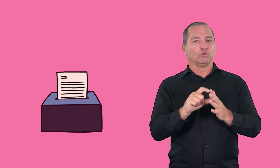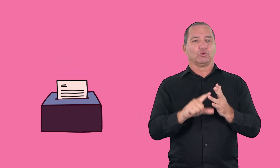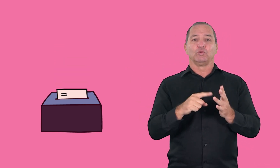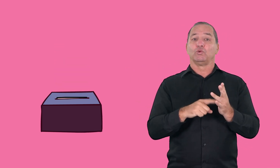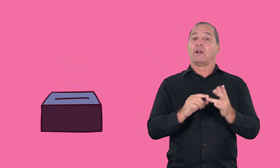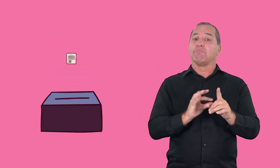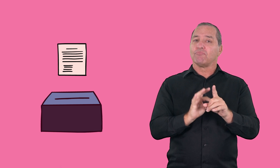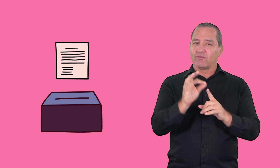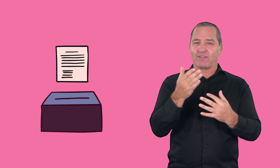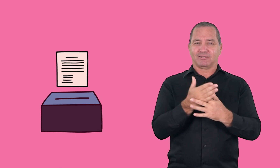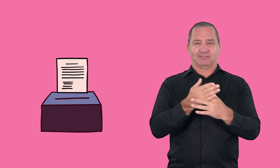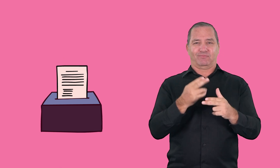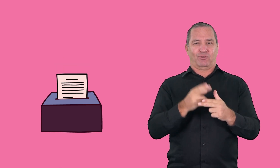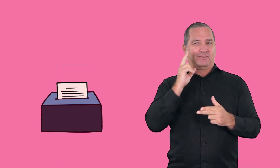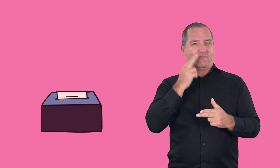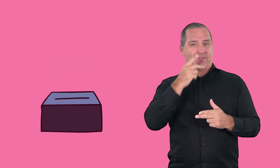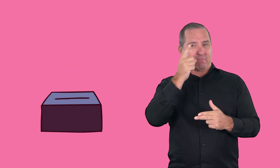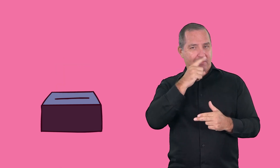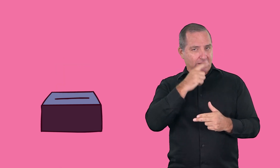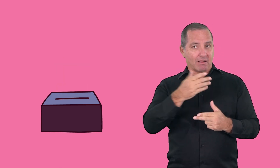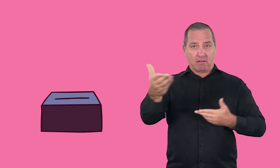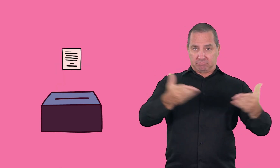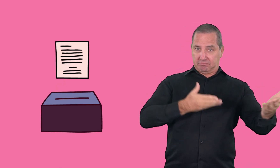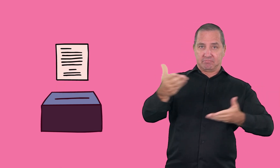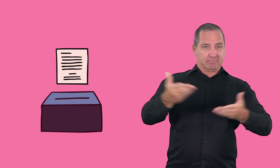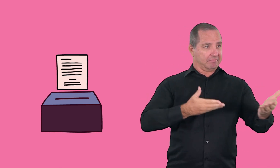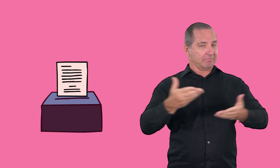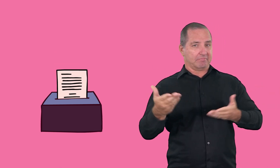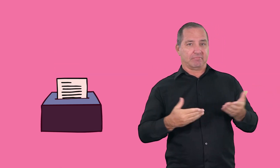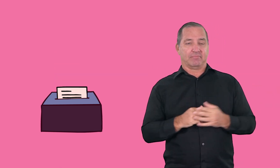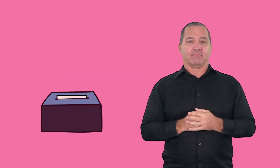should do to improve access for Deaf people.